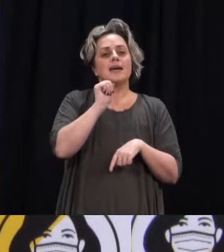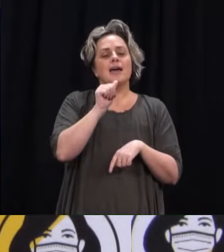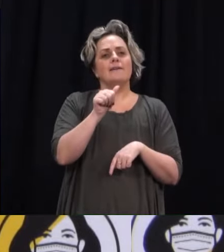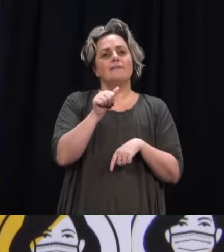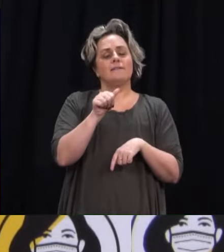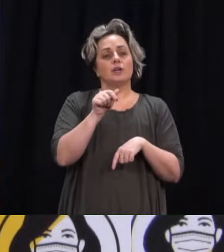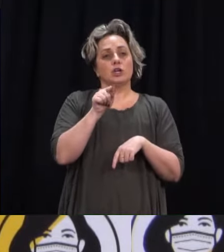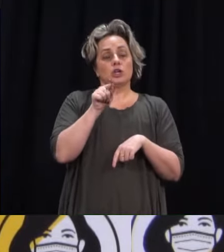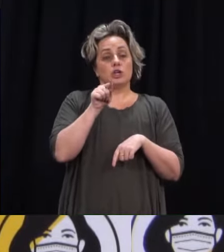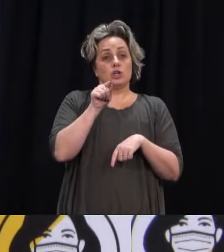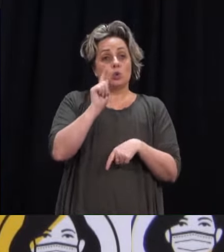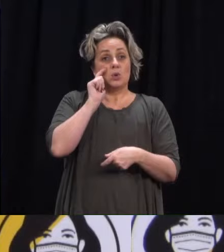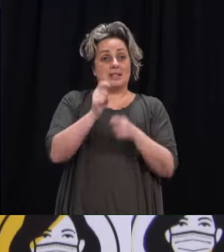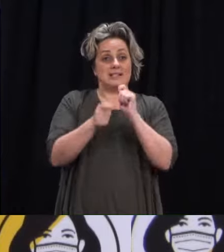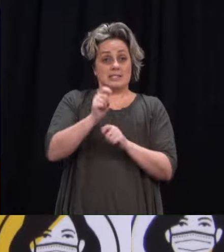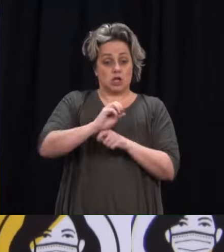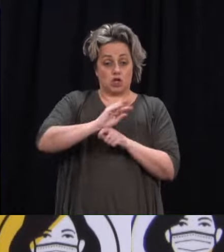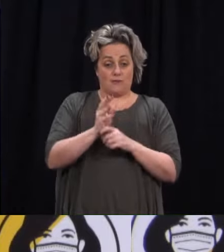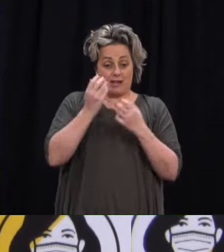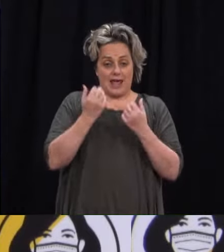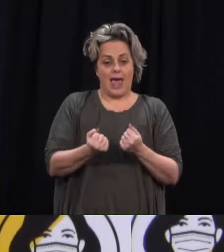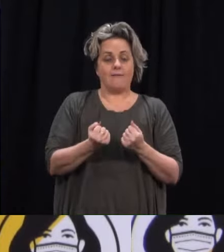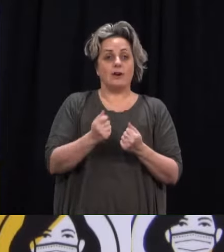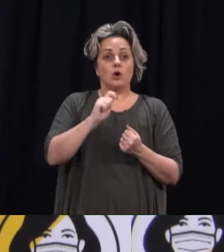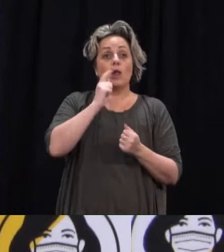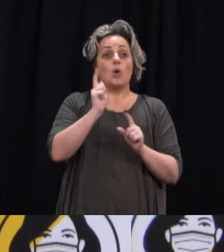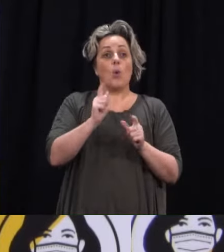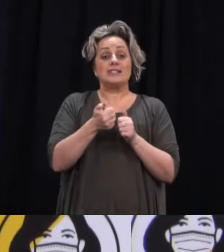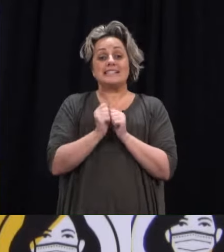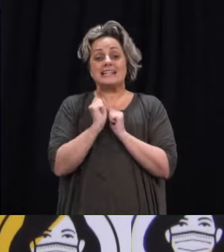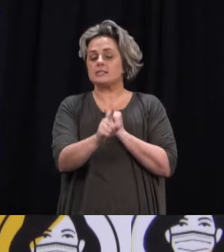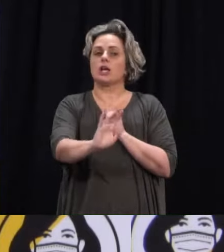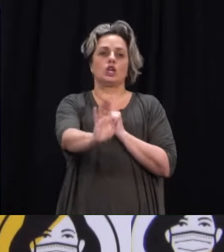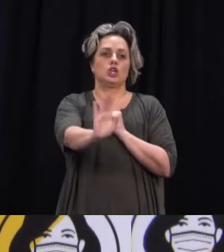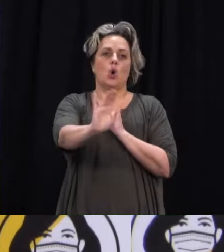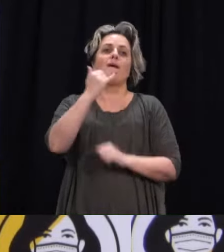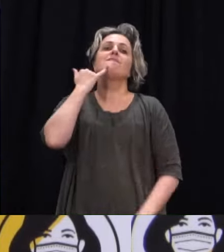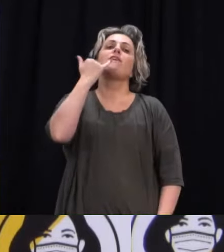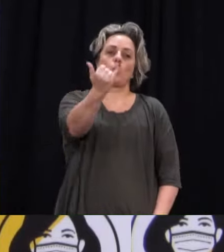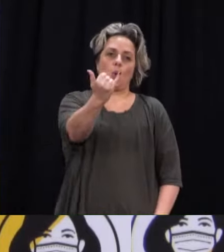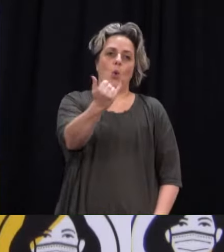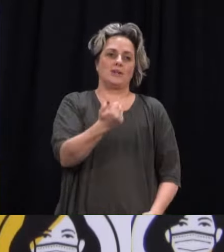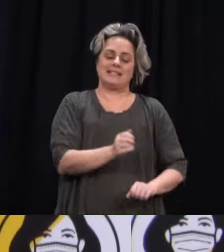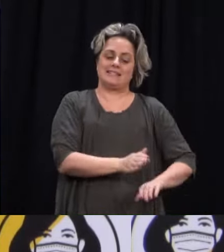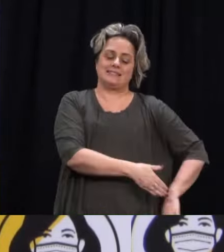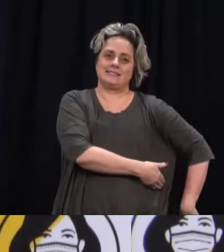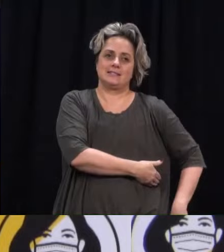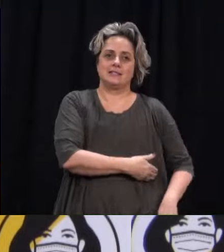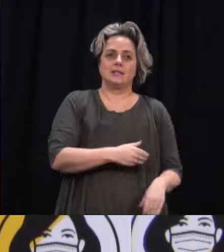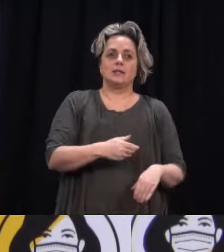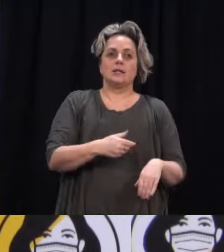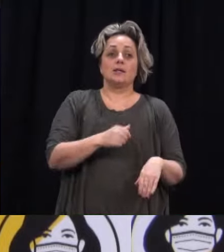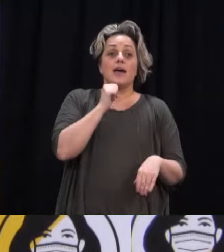returned a positive test. I don't know if you have heard about this. What I can say is